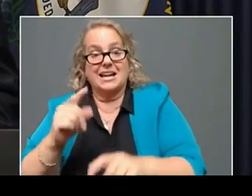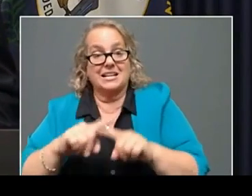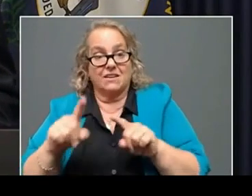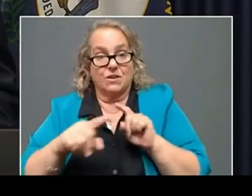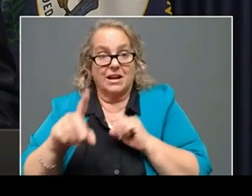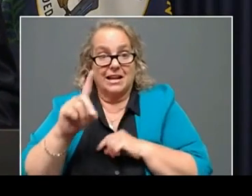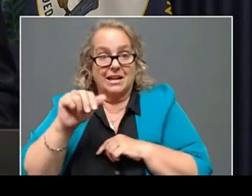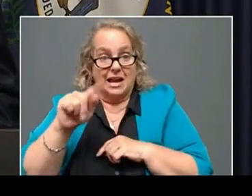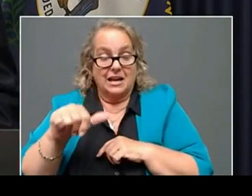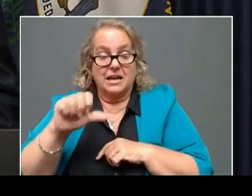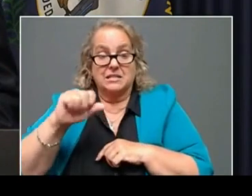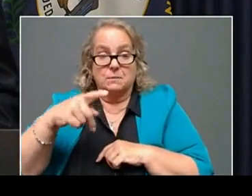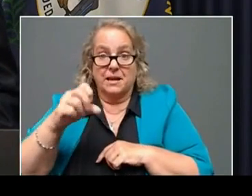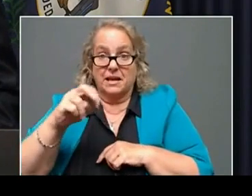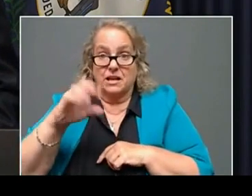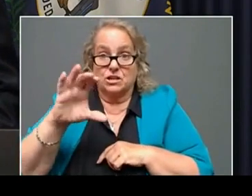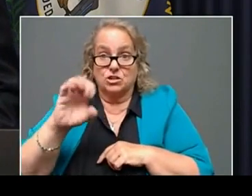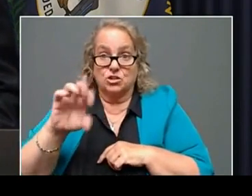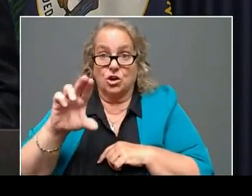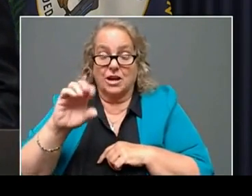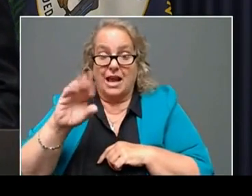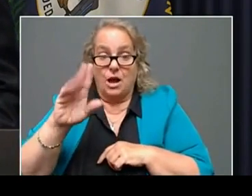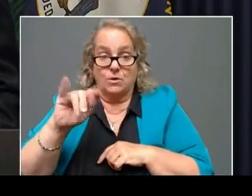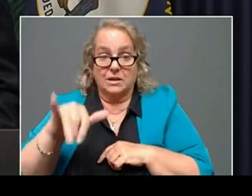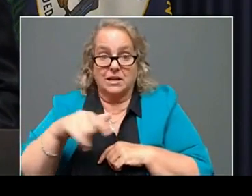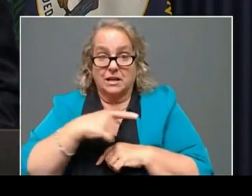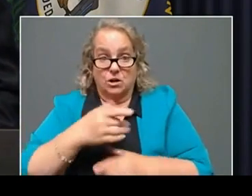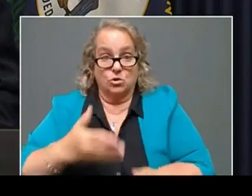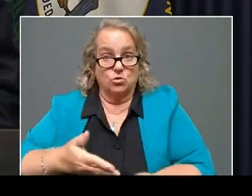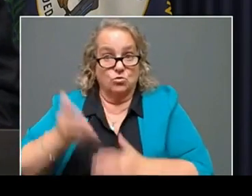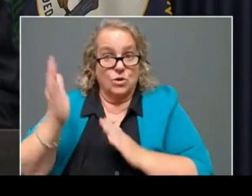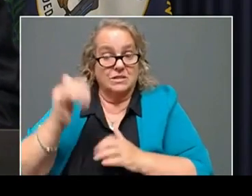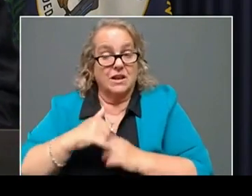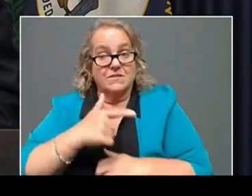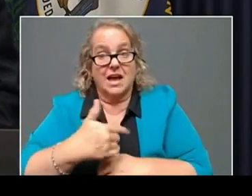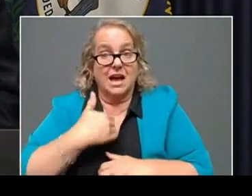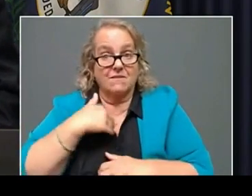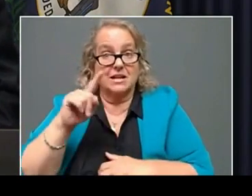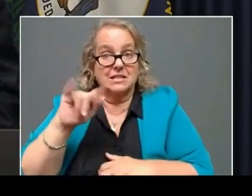raises that they have a a zip code that overlaps with Bullitt County and they